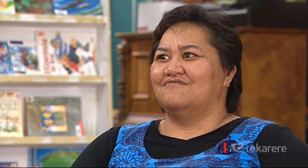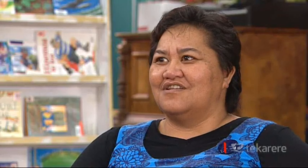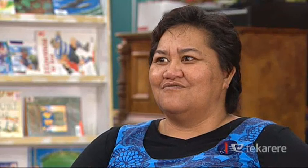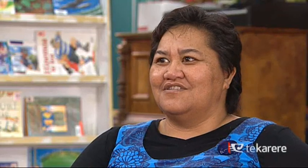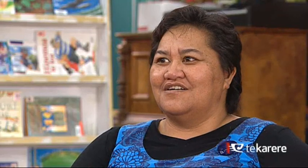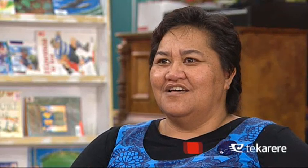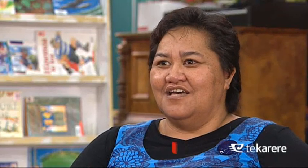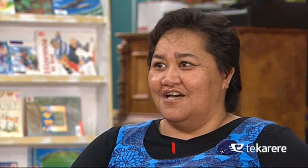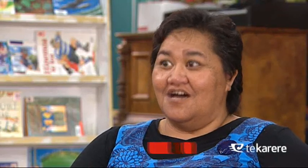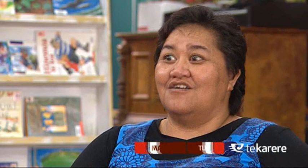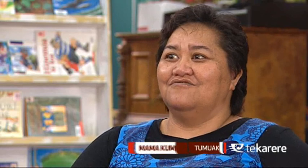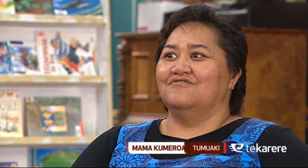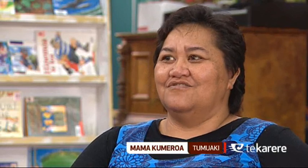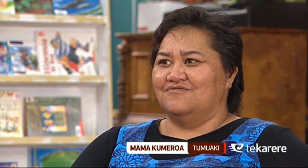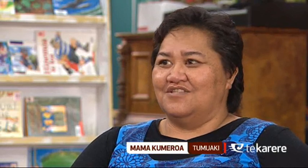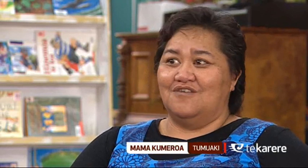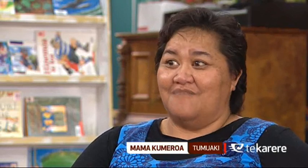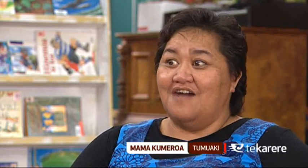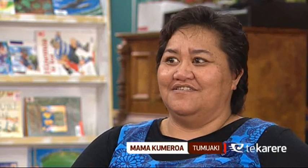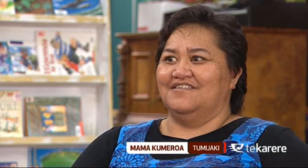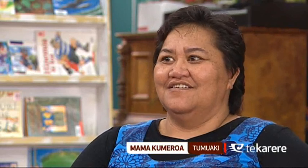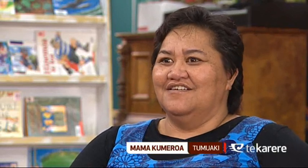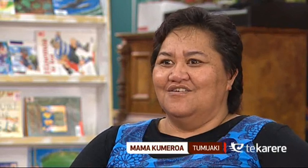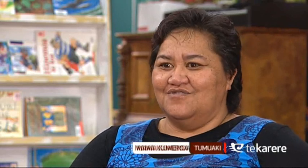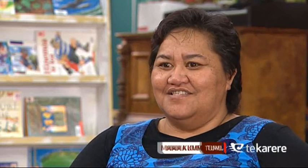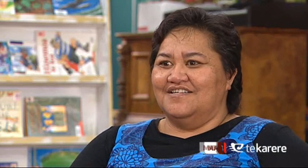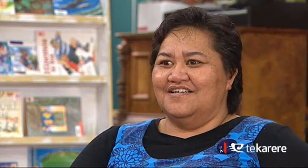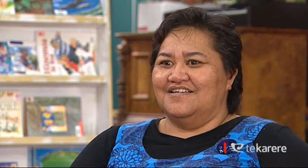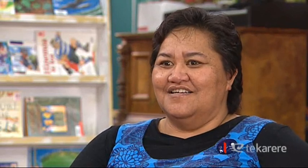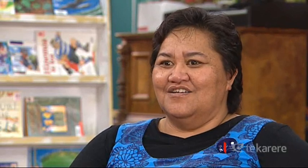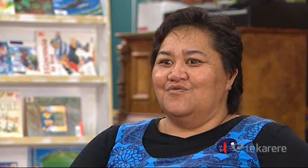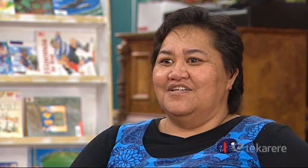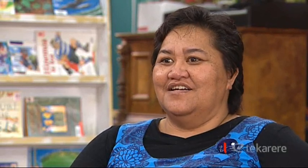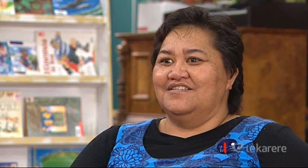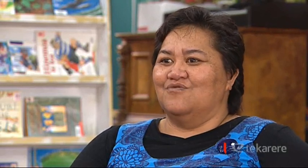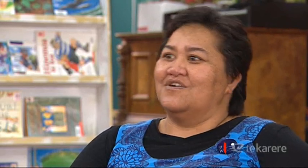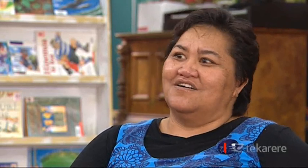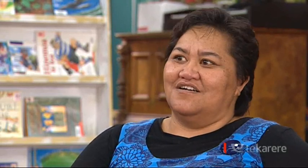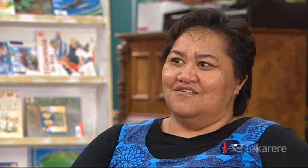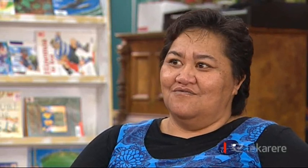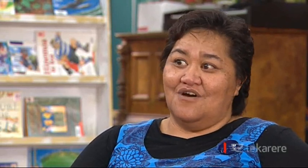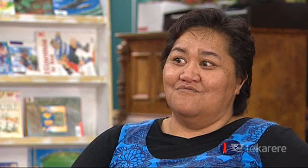Sign language is very inclusive, as is the Maori language.